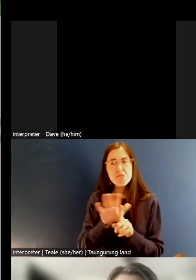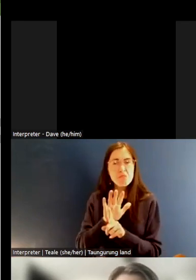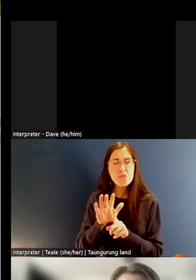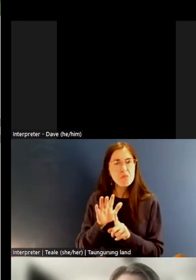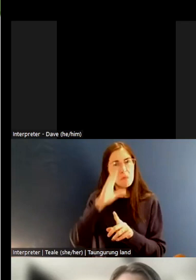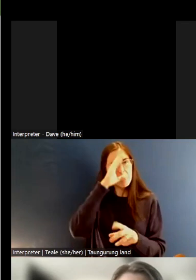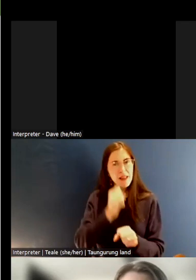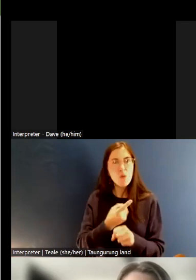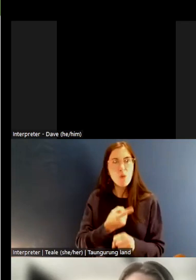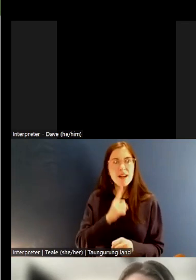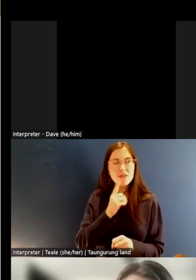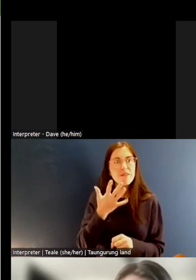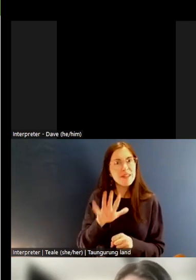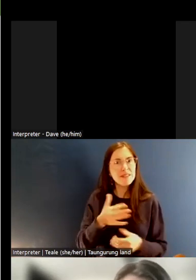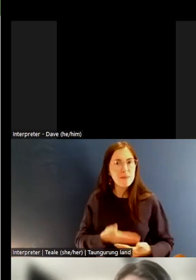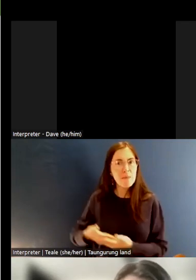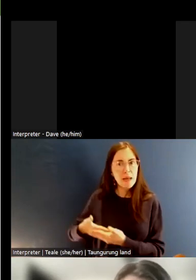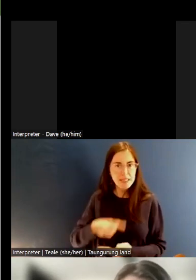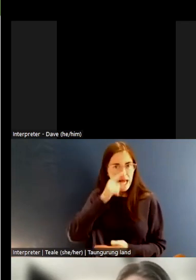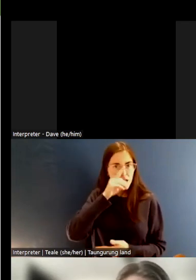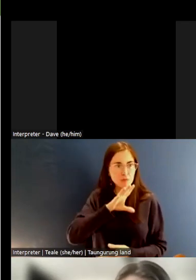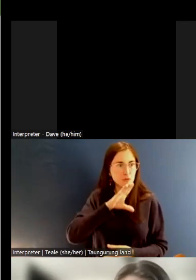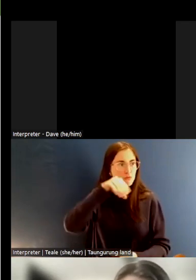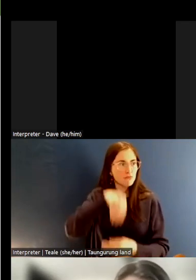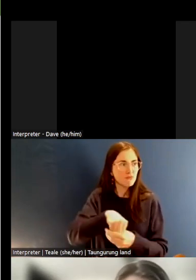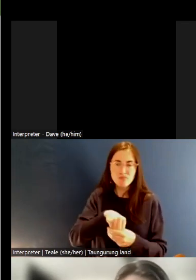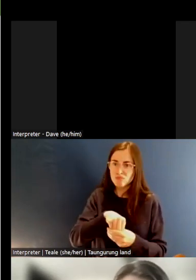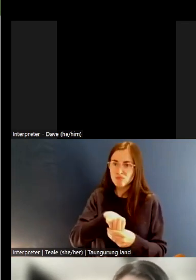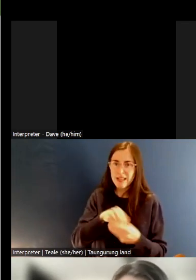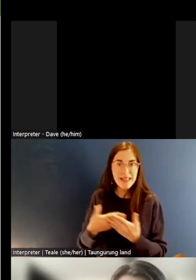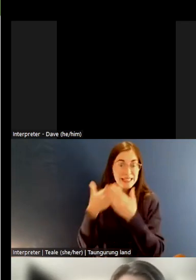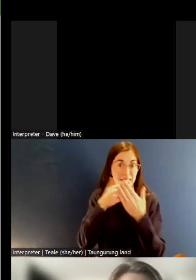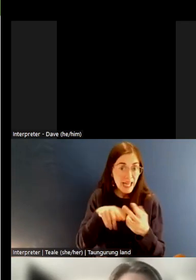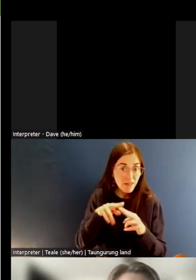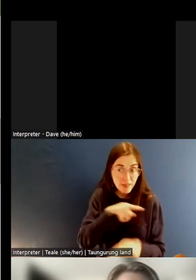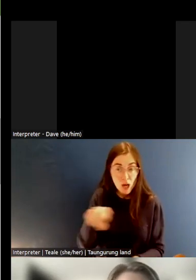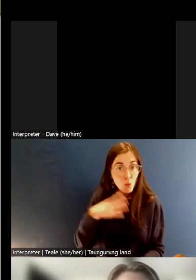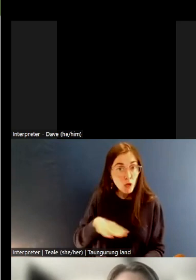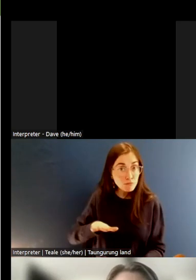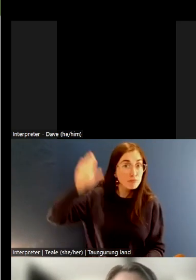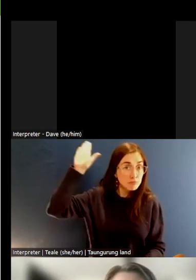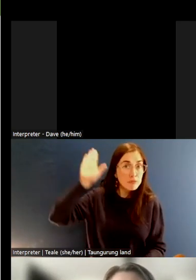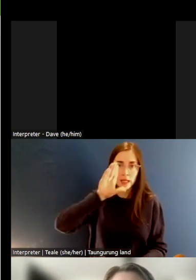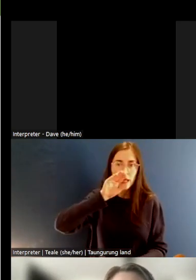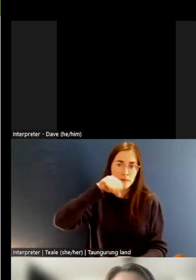that would be eligible for inclusion in that study if they wanted to. And what they found,